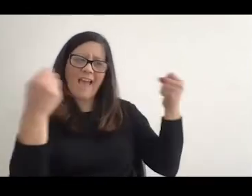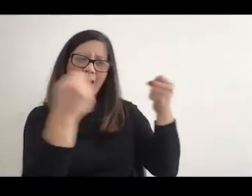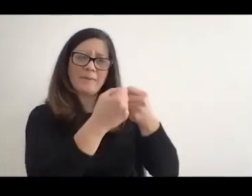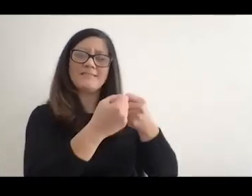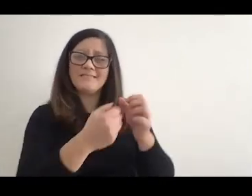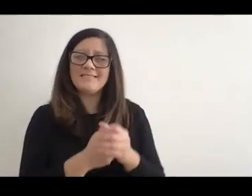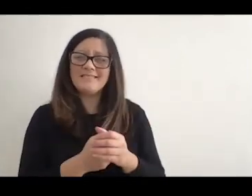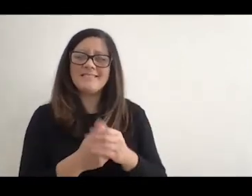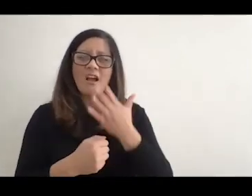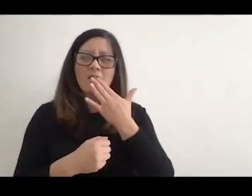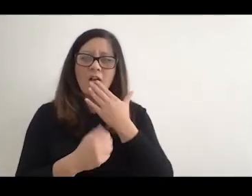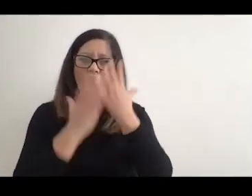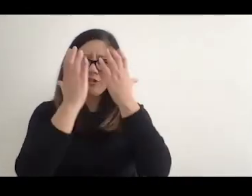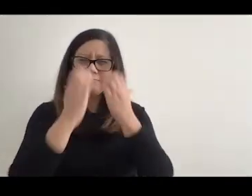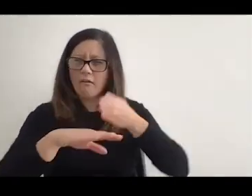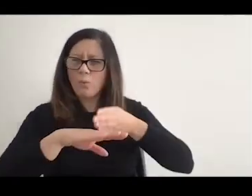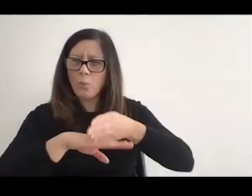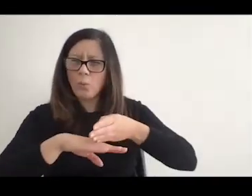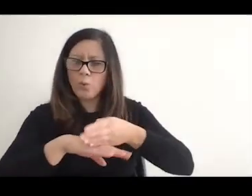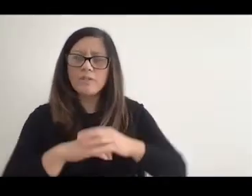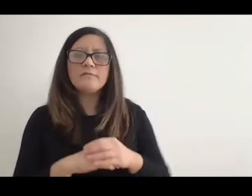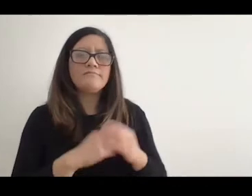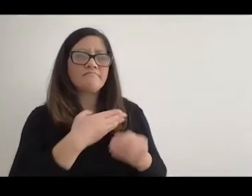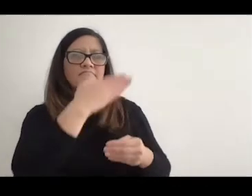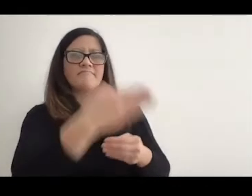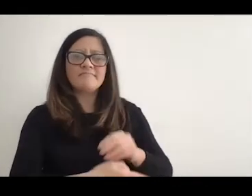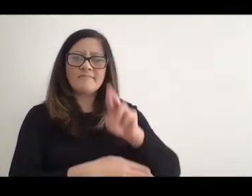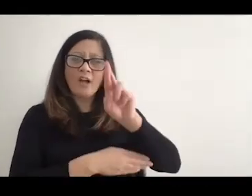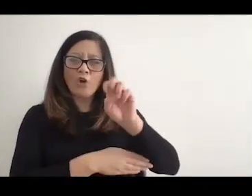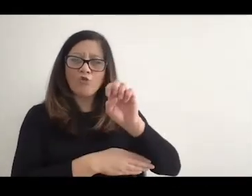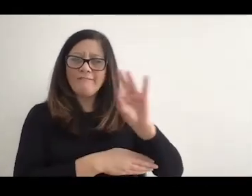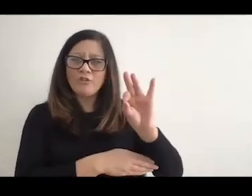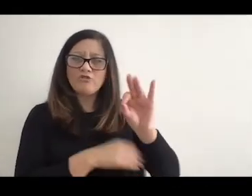well that you can see it stainless steel. So without further ado.